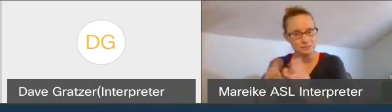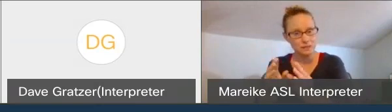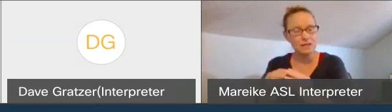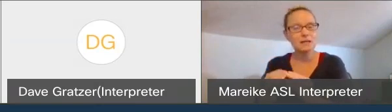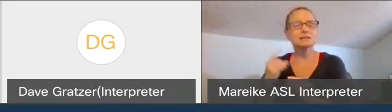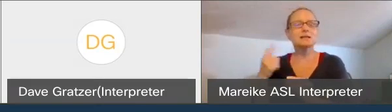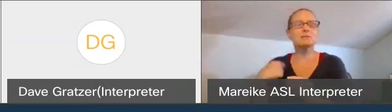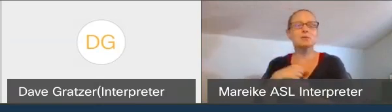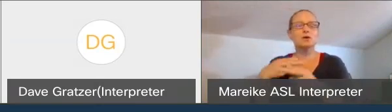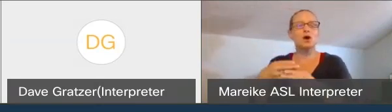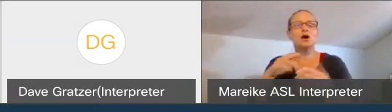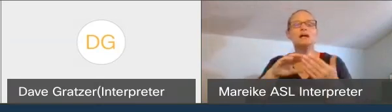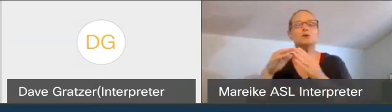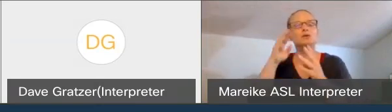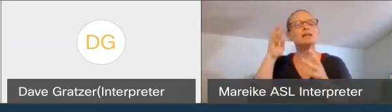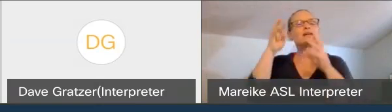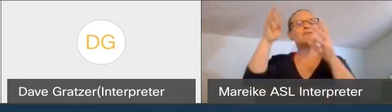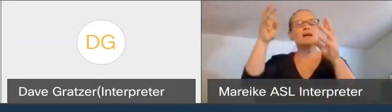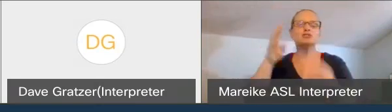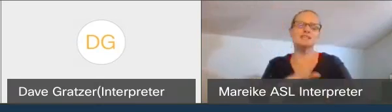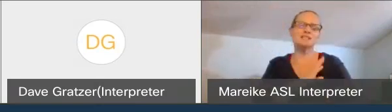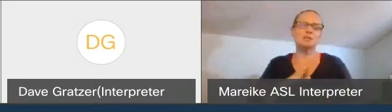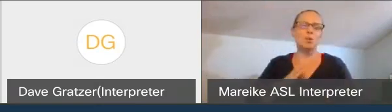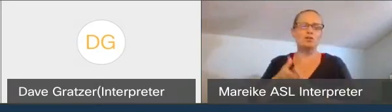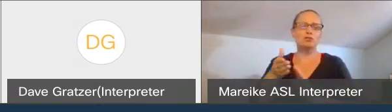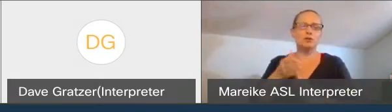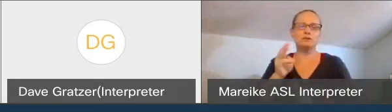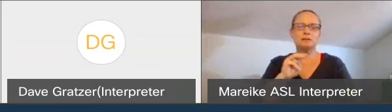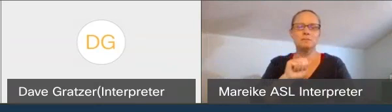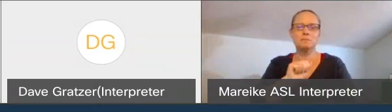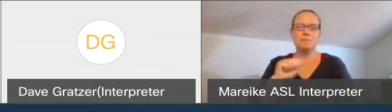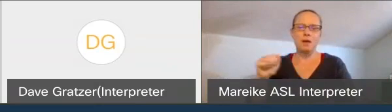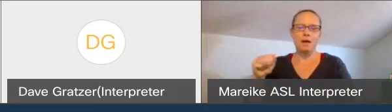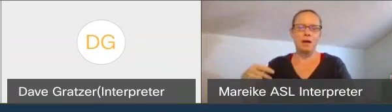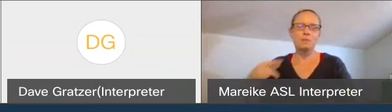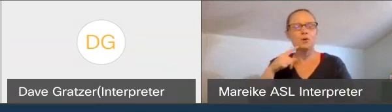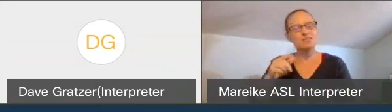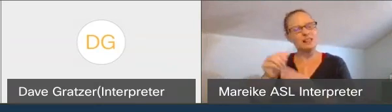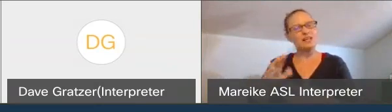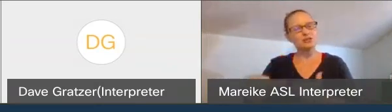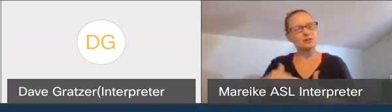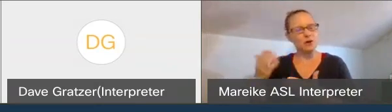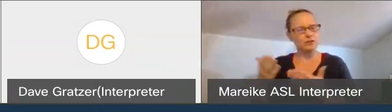uh, Community Innovations but that's our board that runs MAAP, that-- that's the leaders of all of the service organizations, and Kody's--